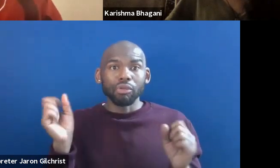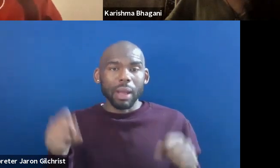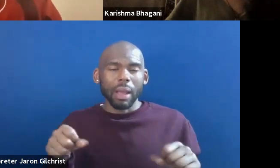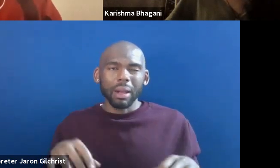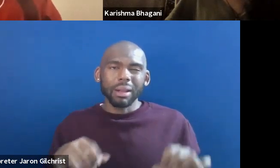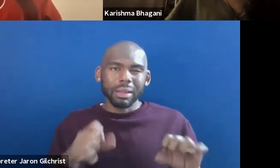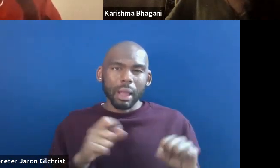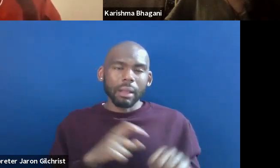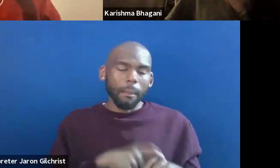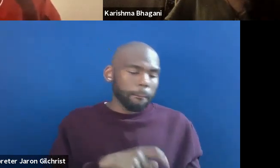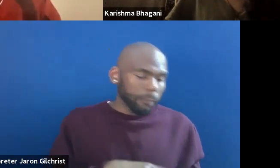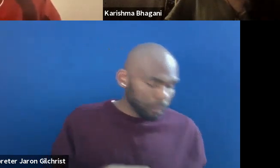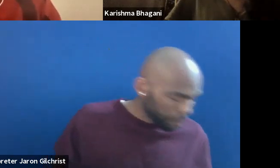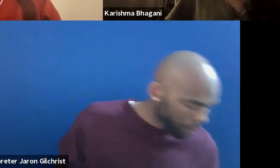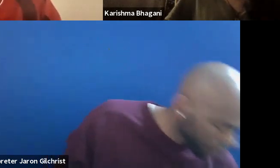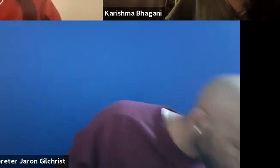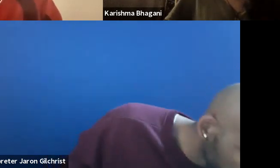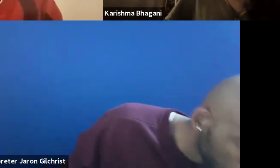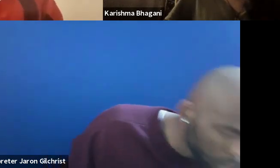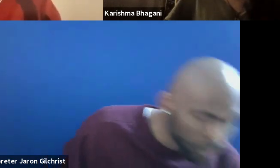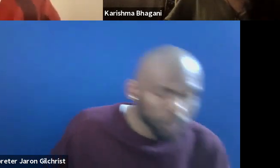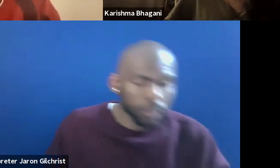So yeah, I think that's what I do,